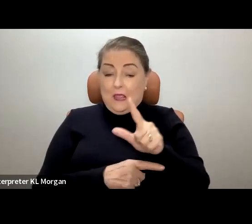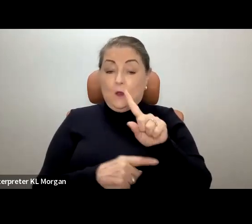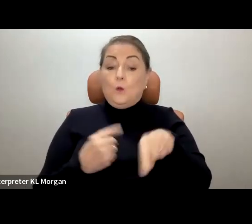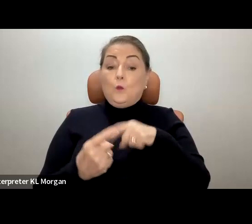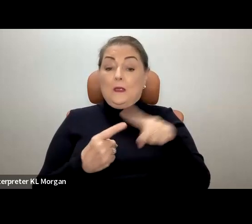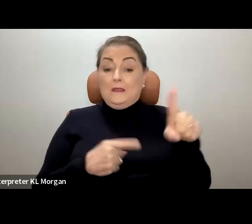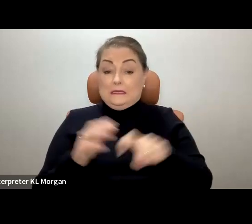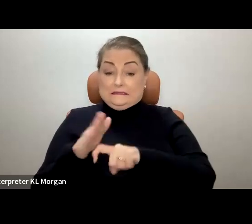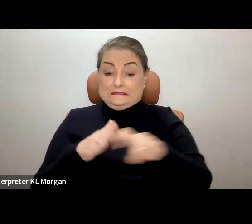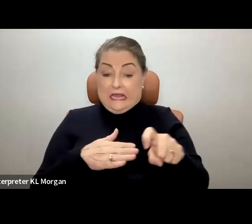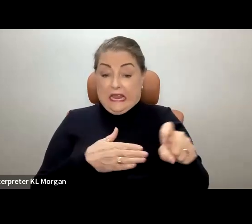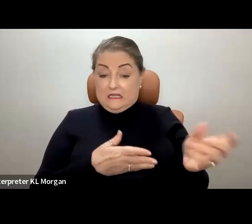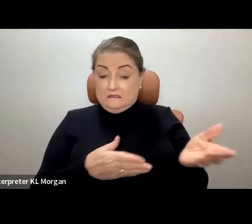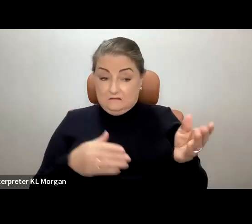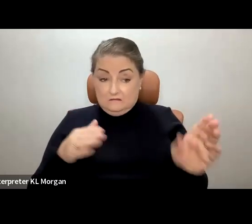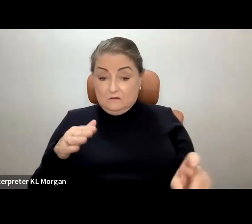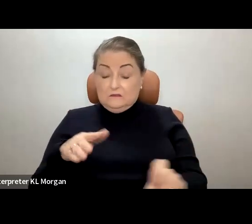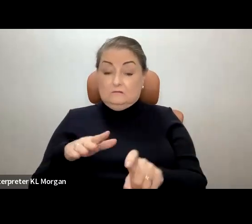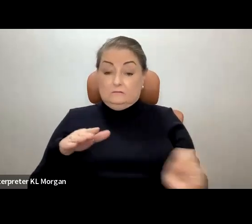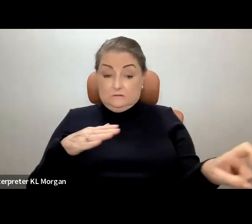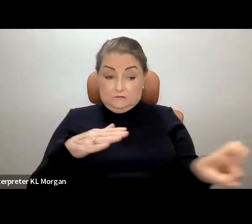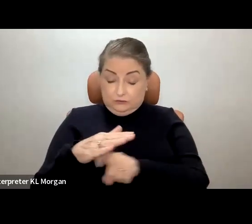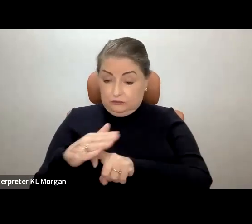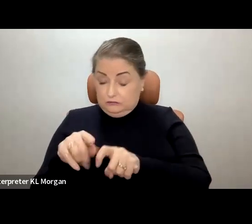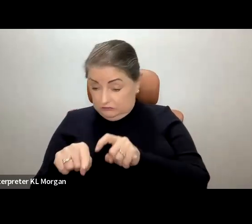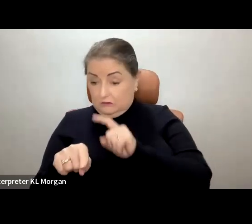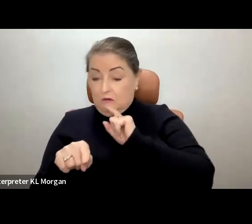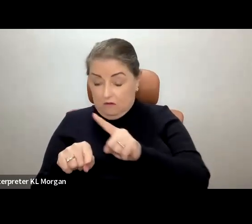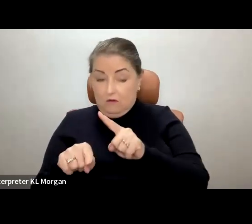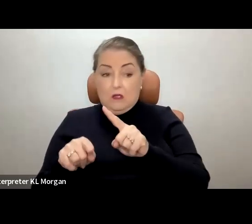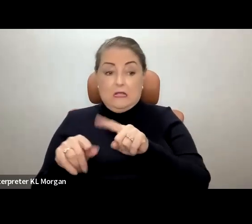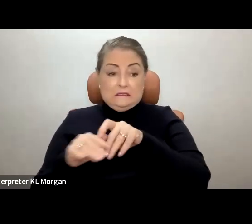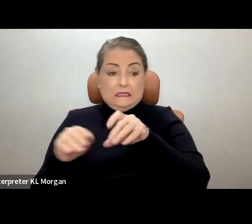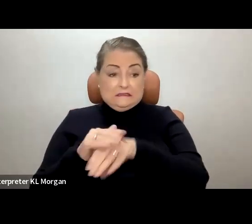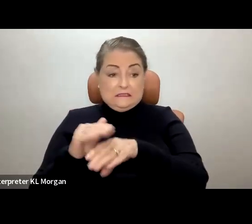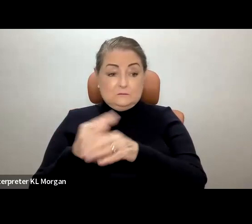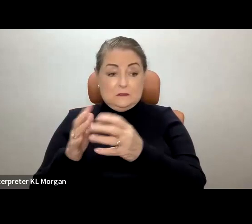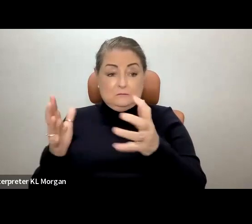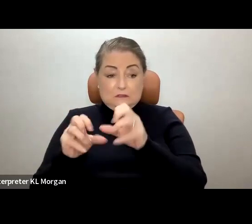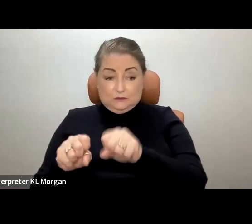get are as accessible as they can be. And I haven't used this